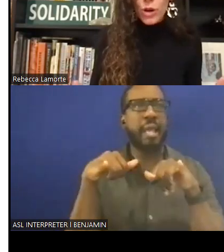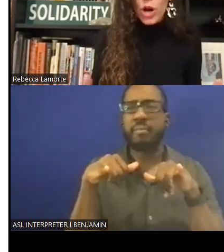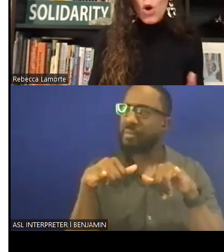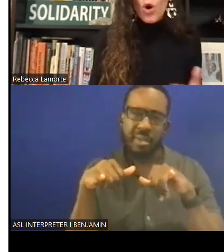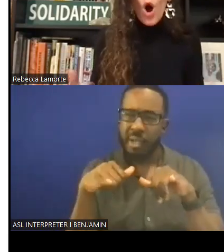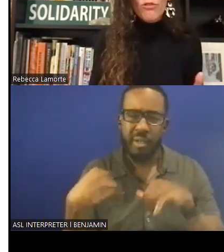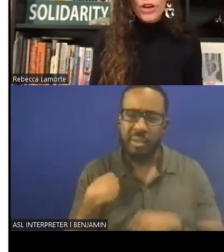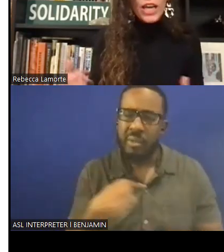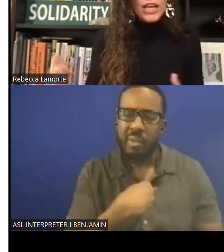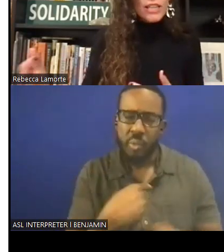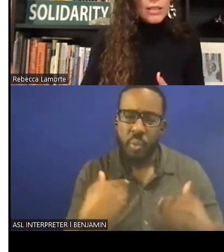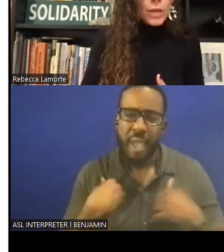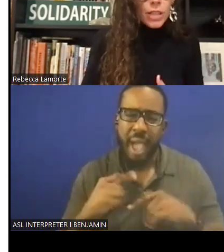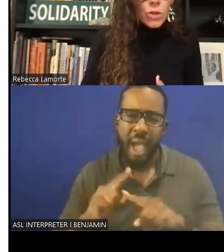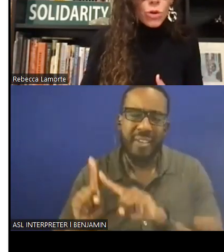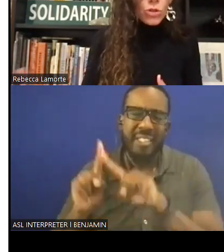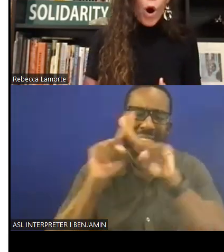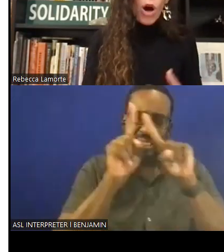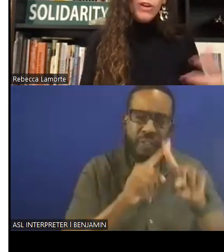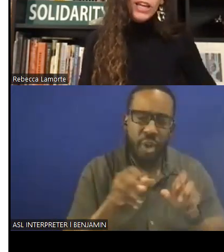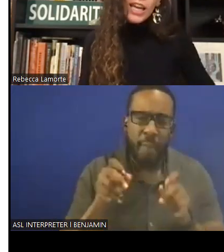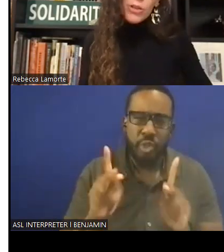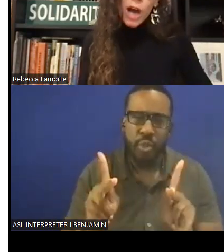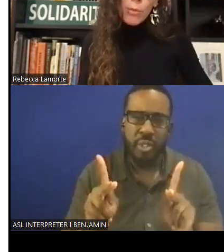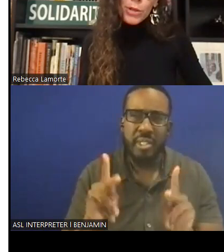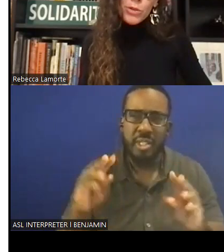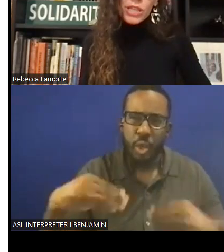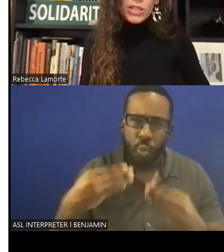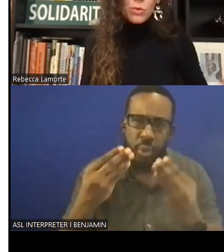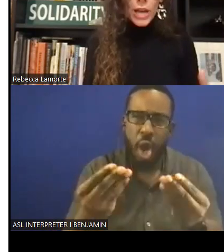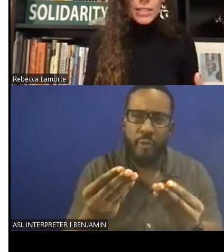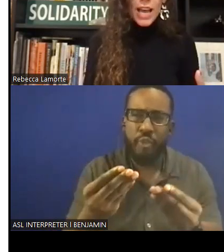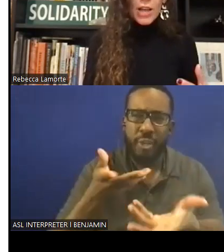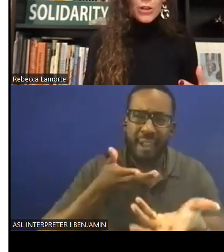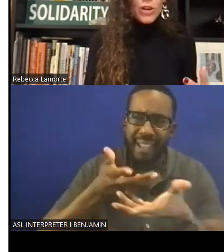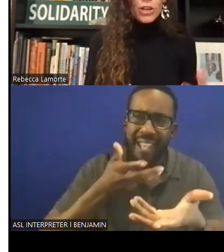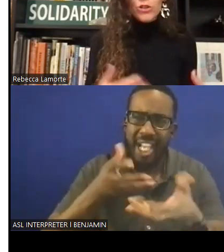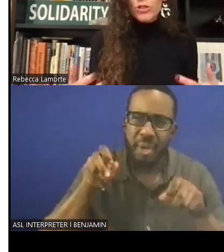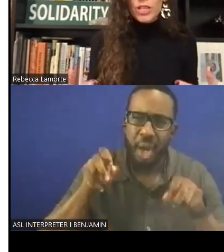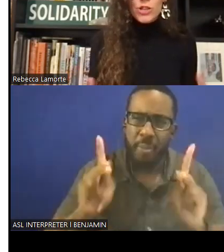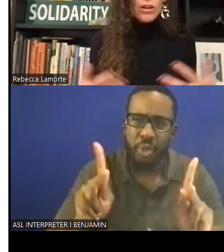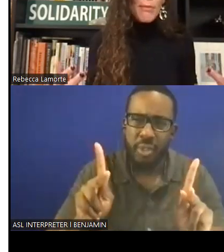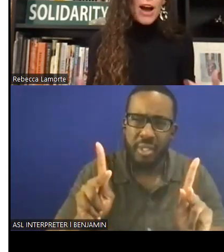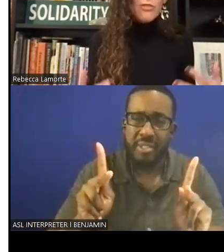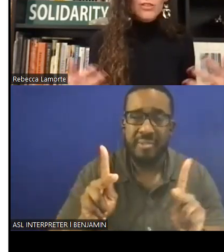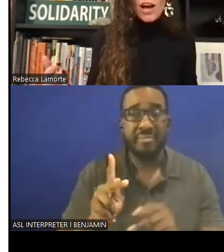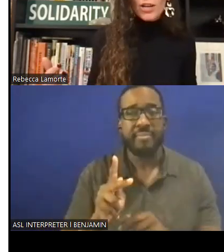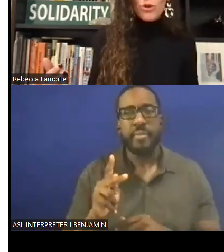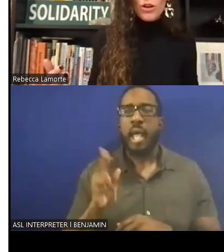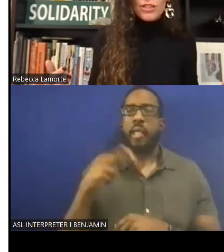where we're offering accessibility tools. We're offering engagement opportunities in ways that are not your traditional, "Come out, knock doors."